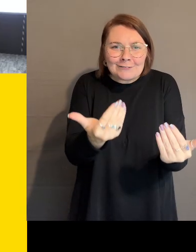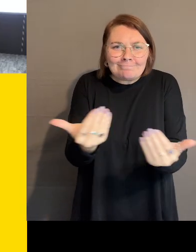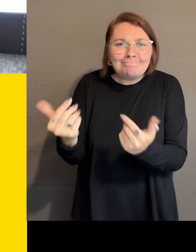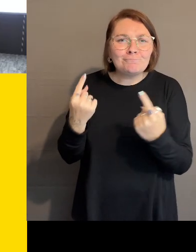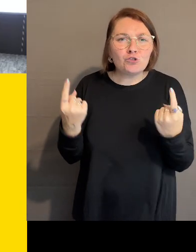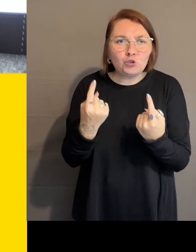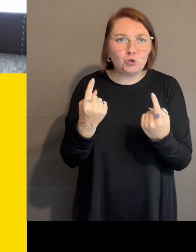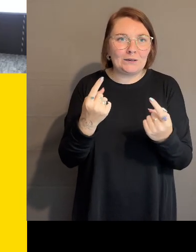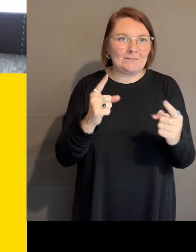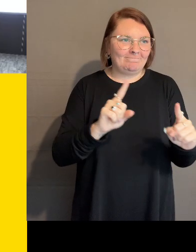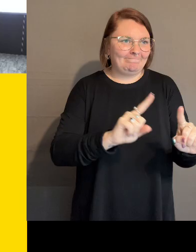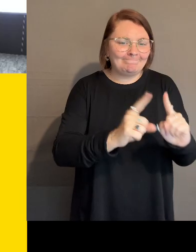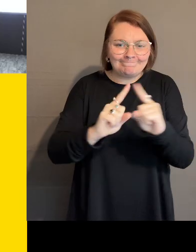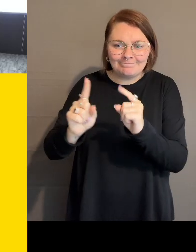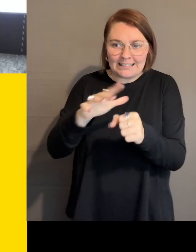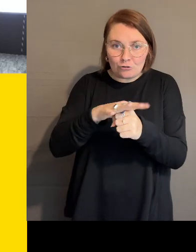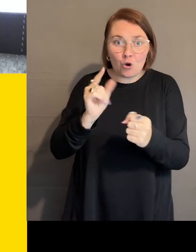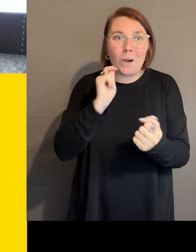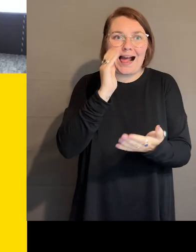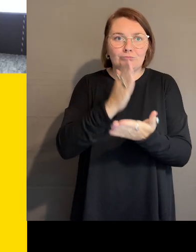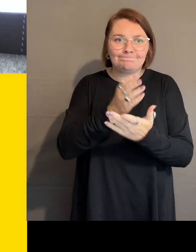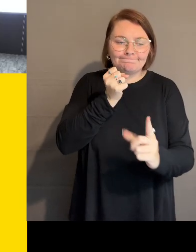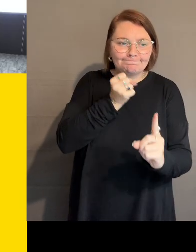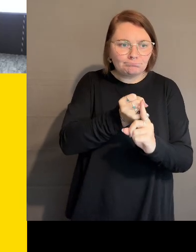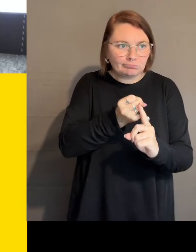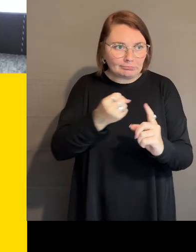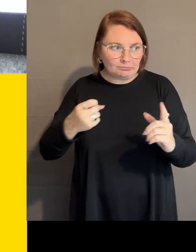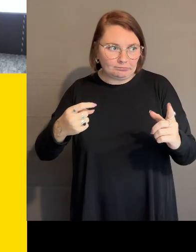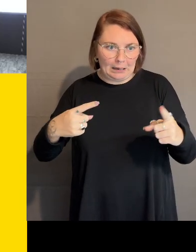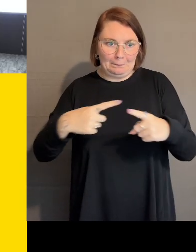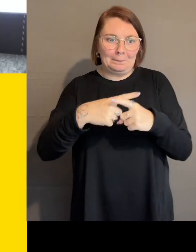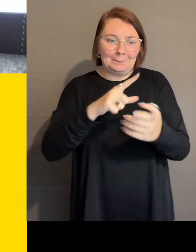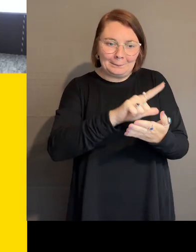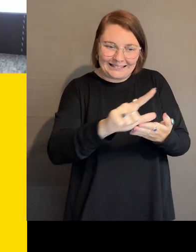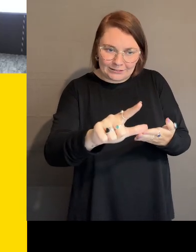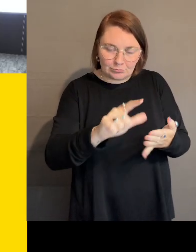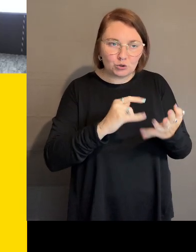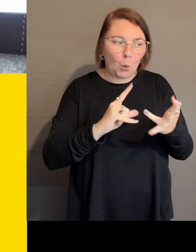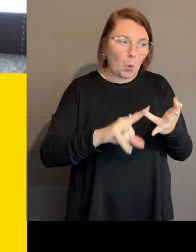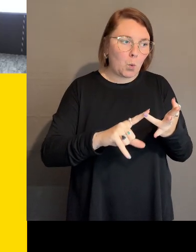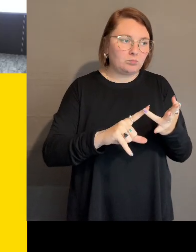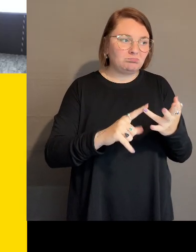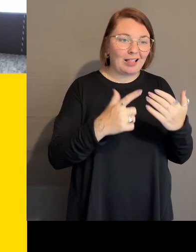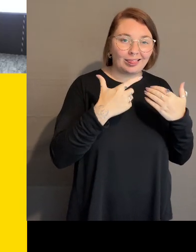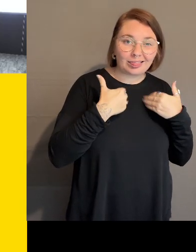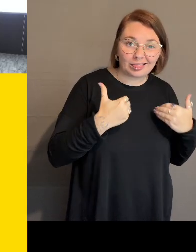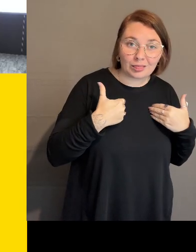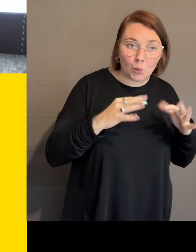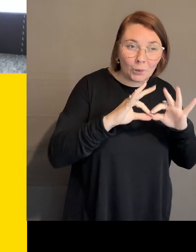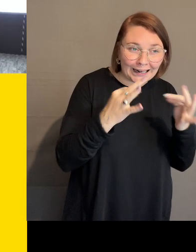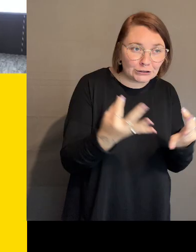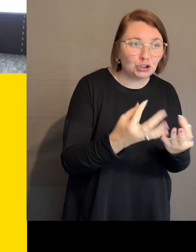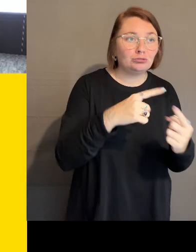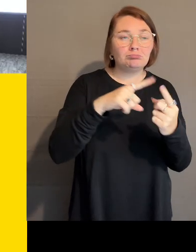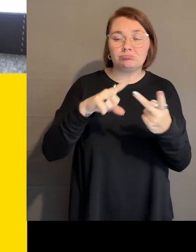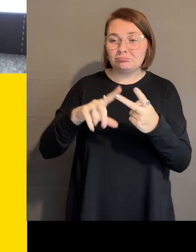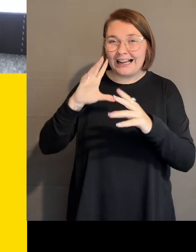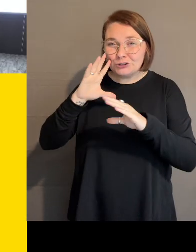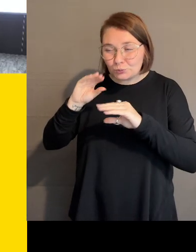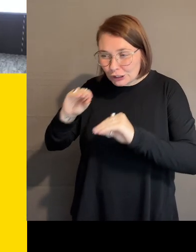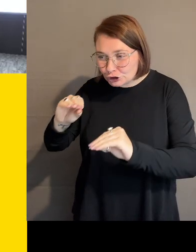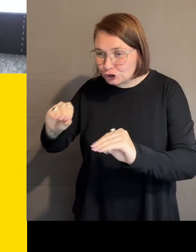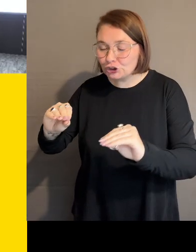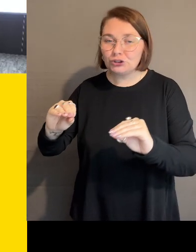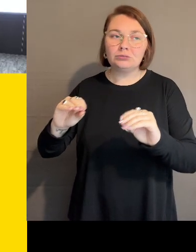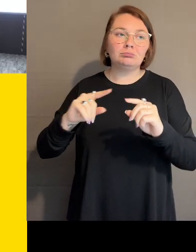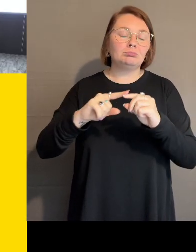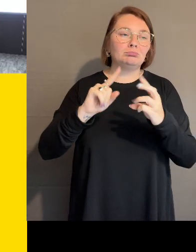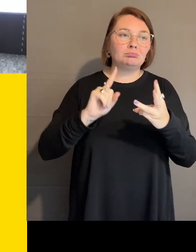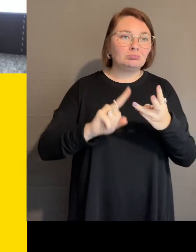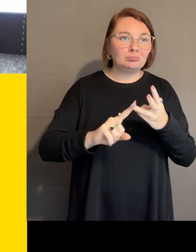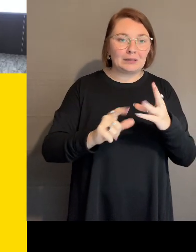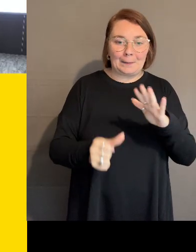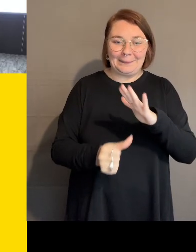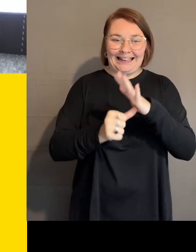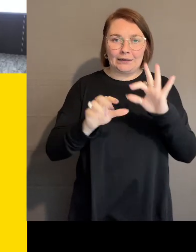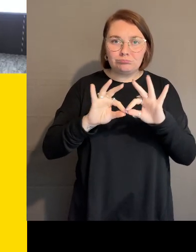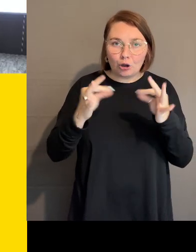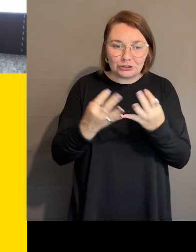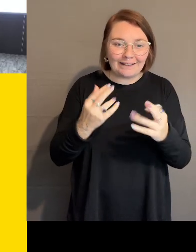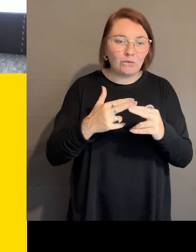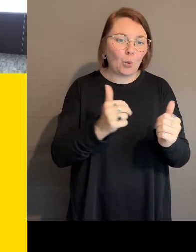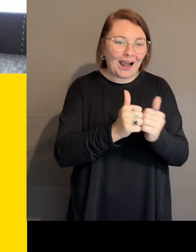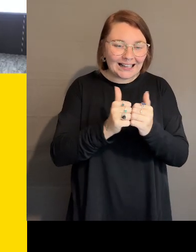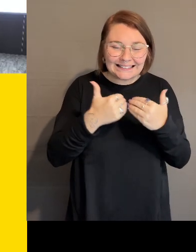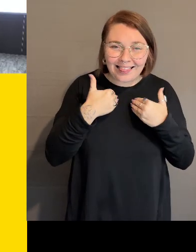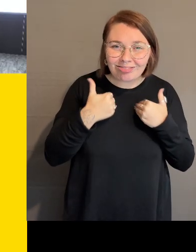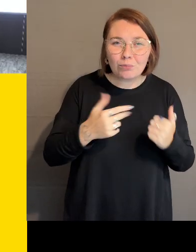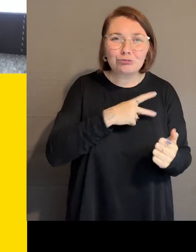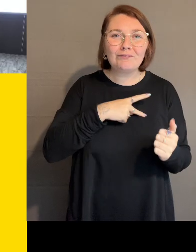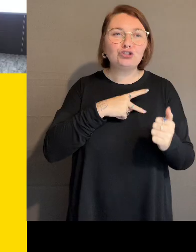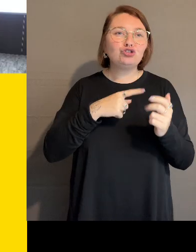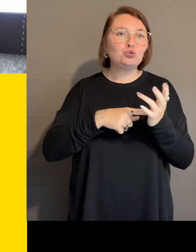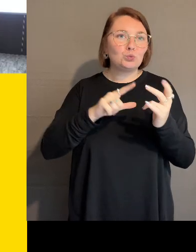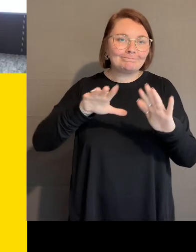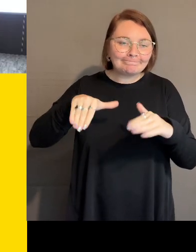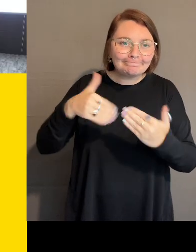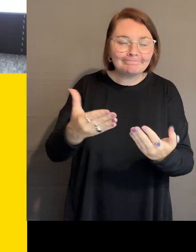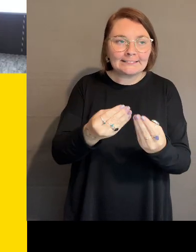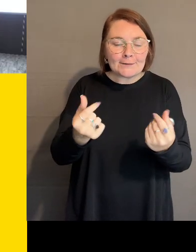who's in a number of areas where this would have, kind of, implications for. So, you know, across health organizations, educational organizations, peak bodies for allied health professionals are involved in delivering some of this.